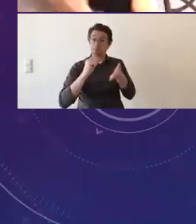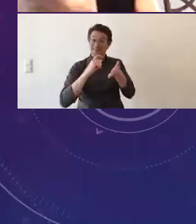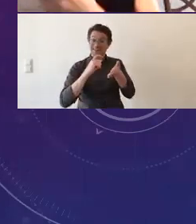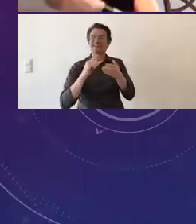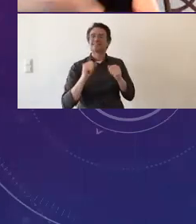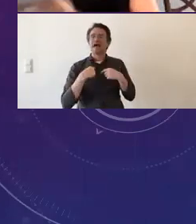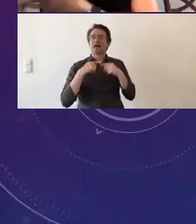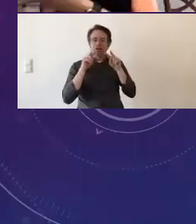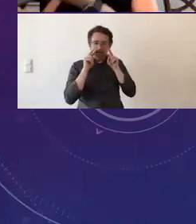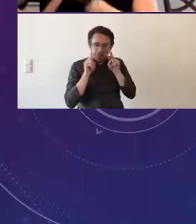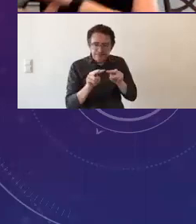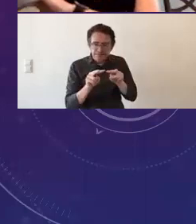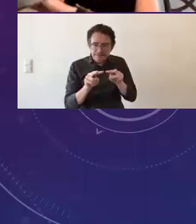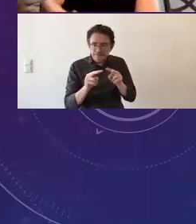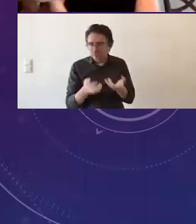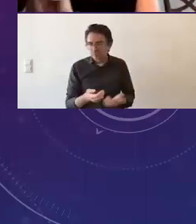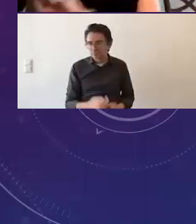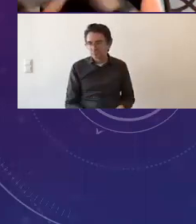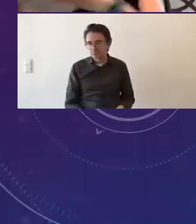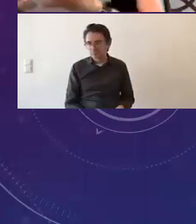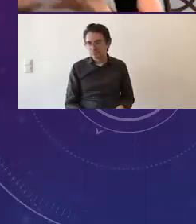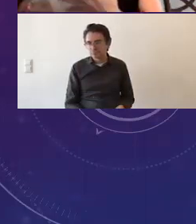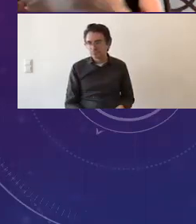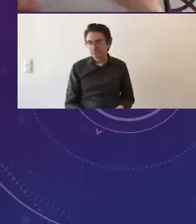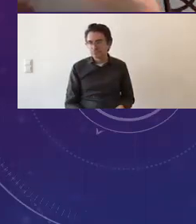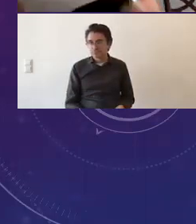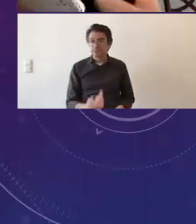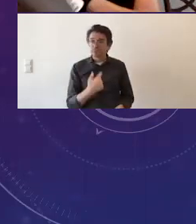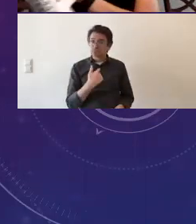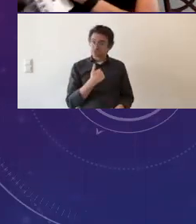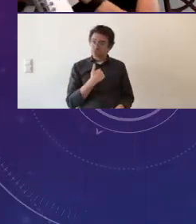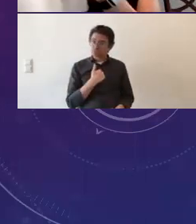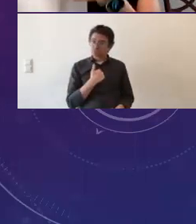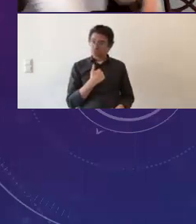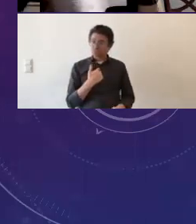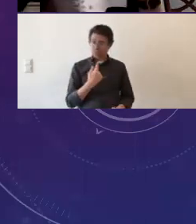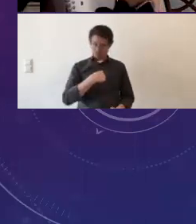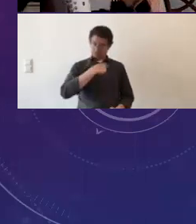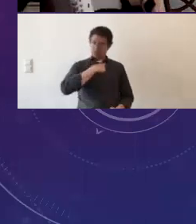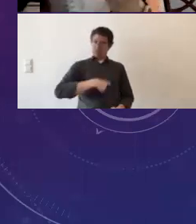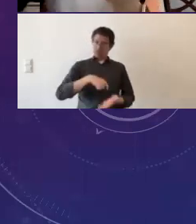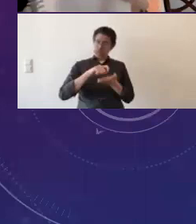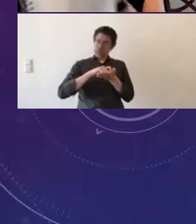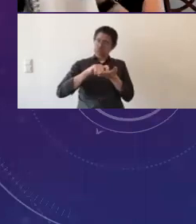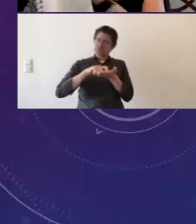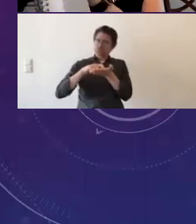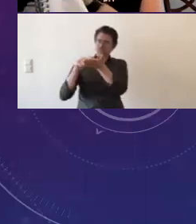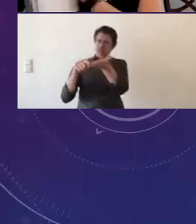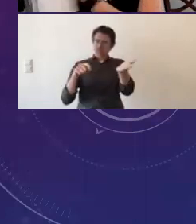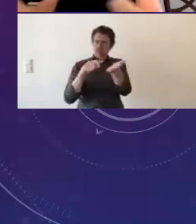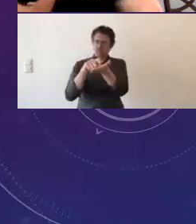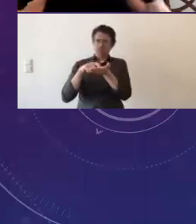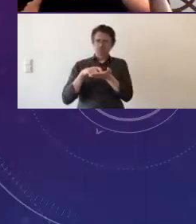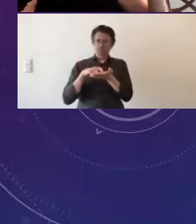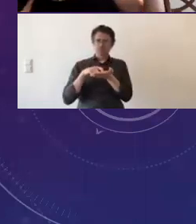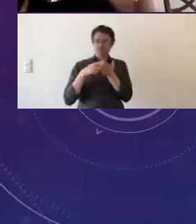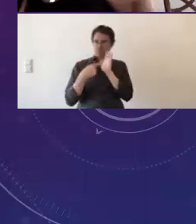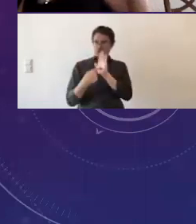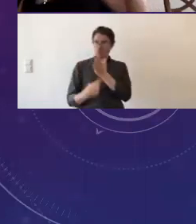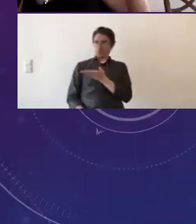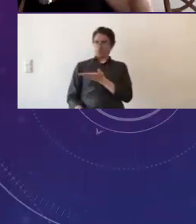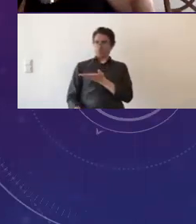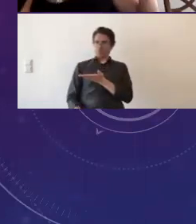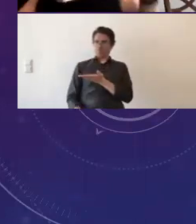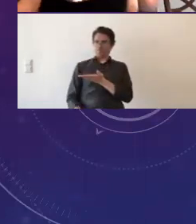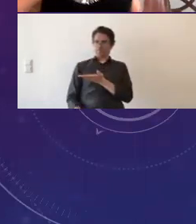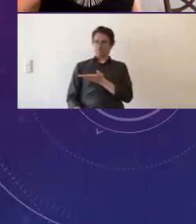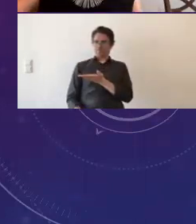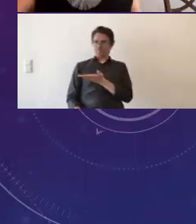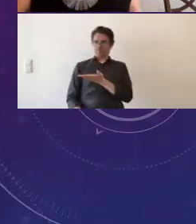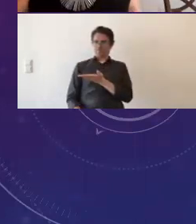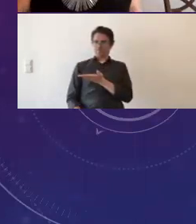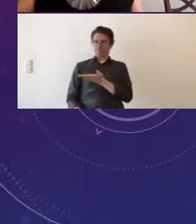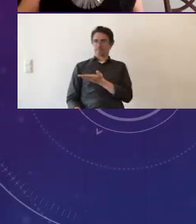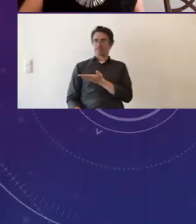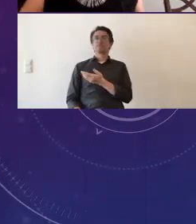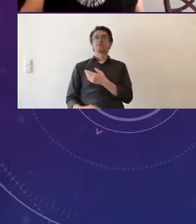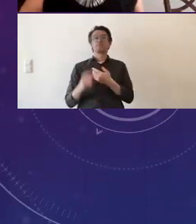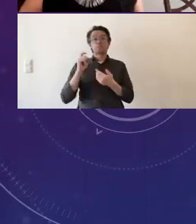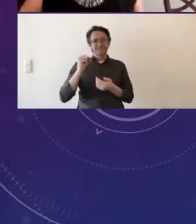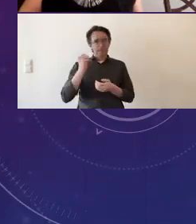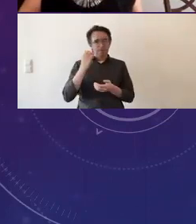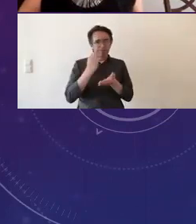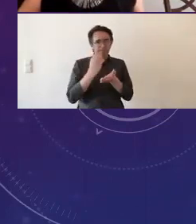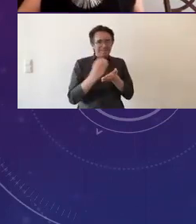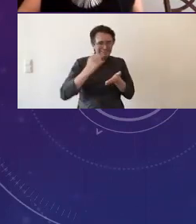honesty this notebook is full of my sharpie notes I so now I'm going to move